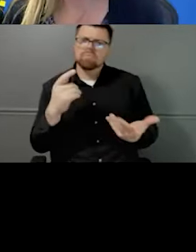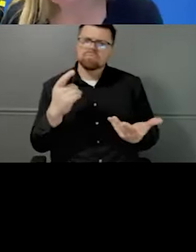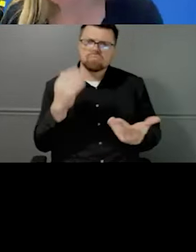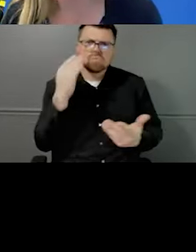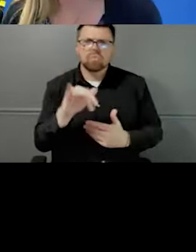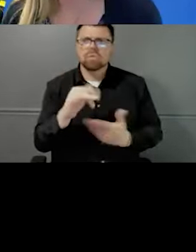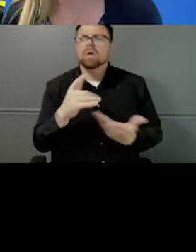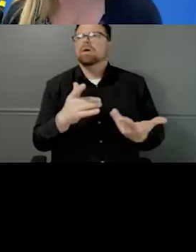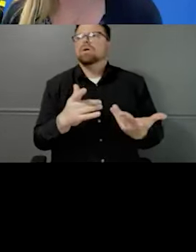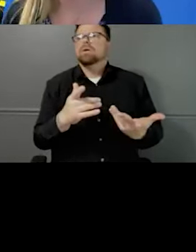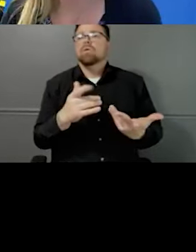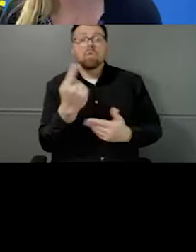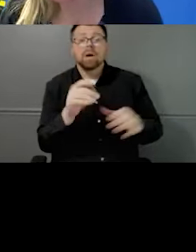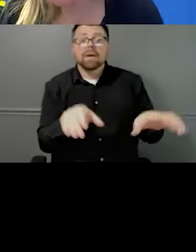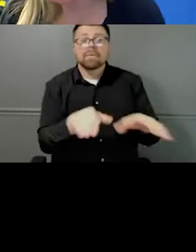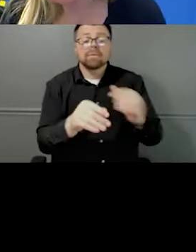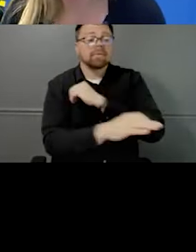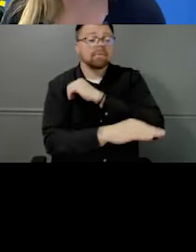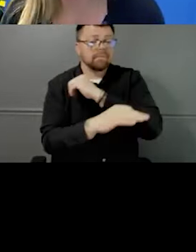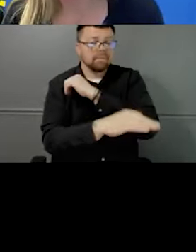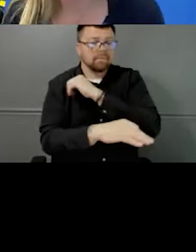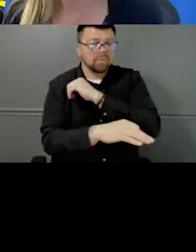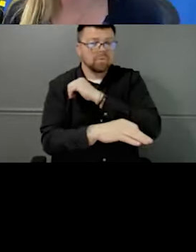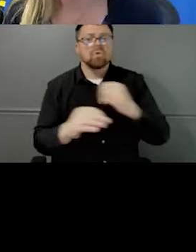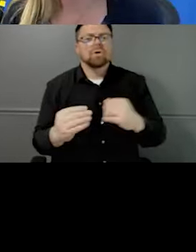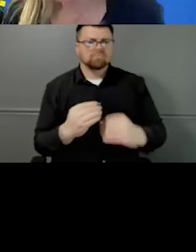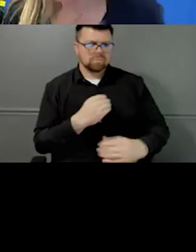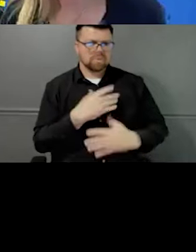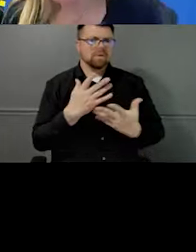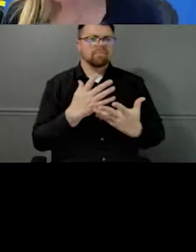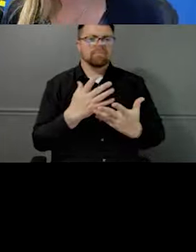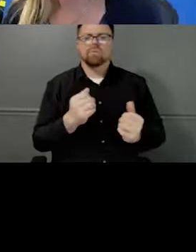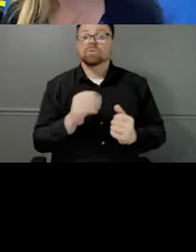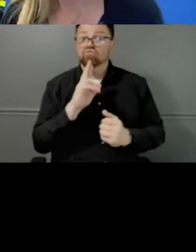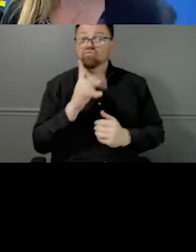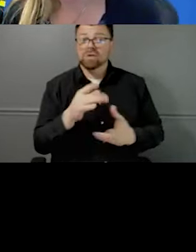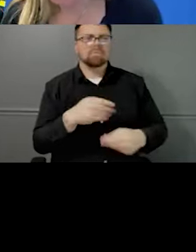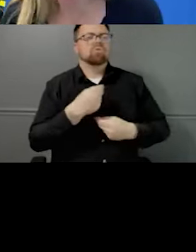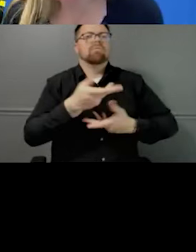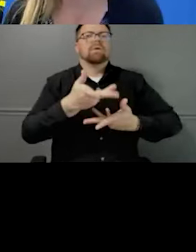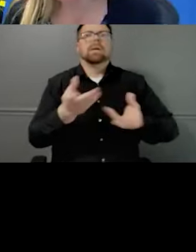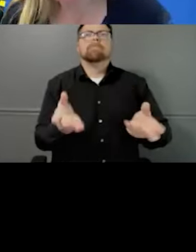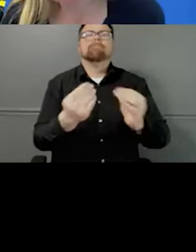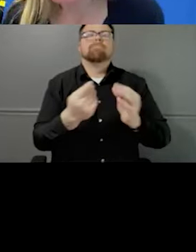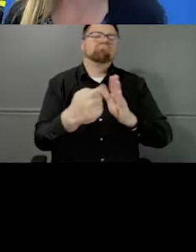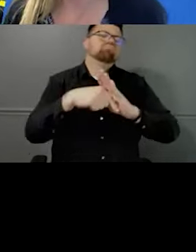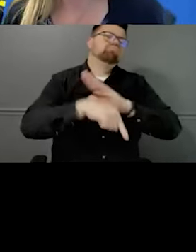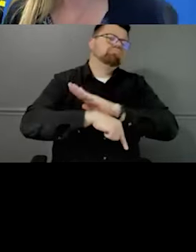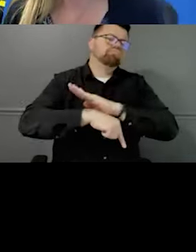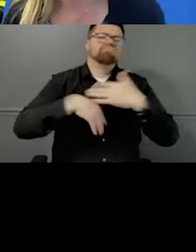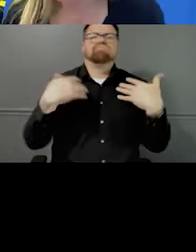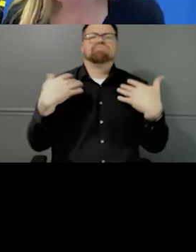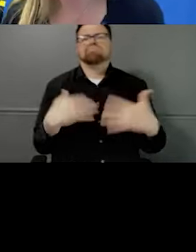the foreign influence space really did provide a much more rich and detailed set of